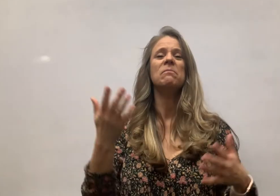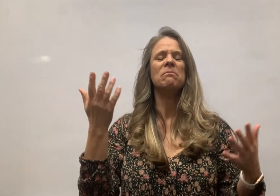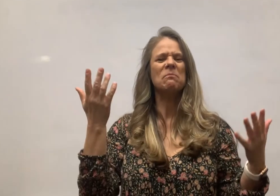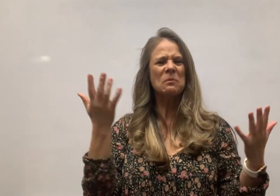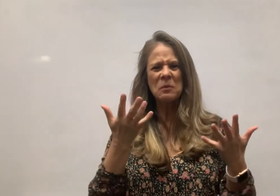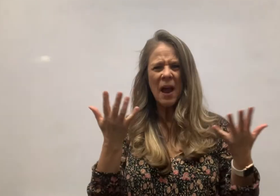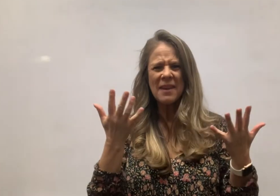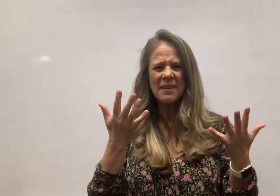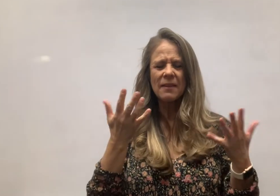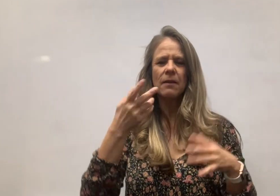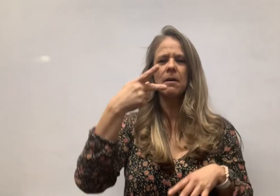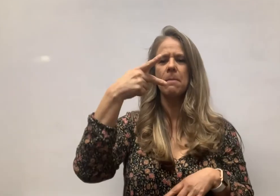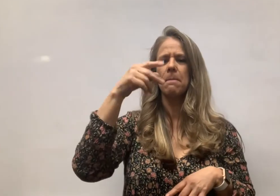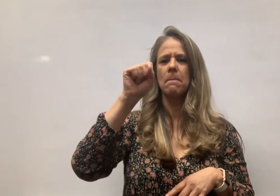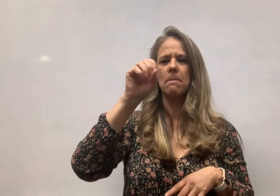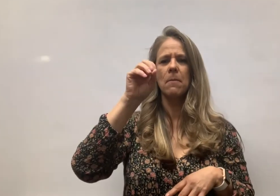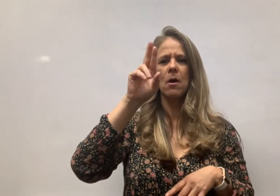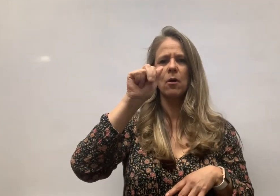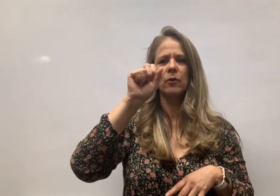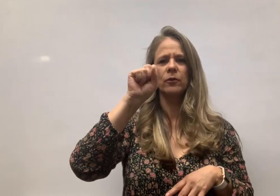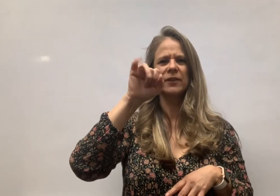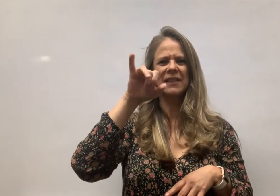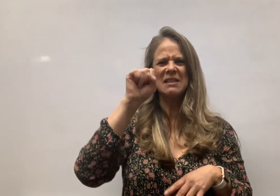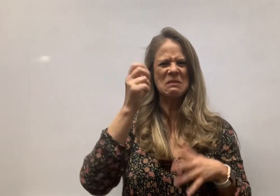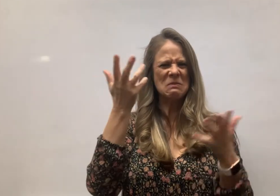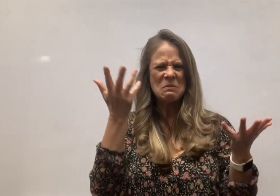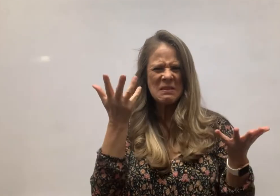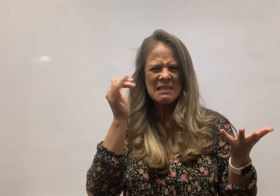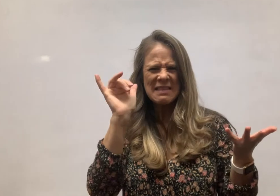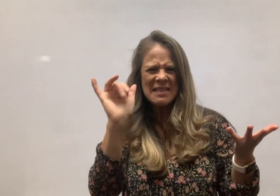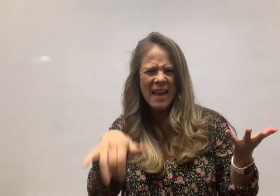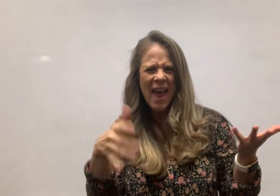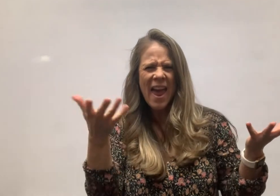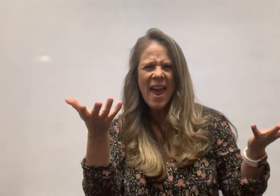What is Pisoriasis? What is that?